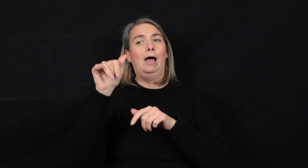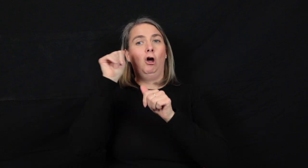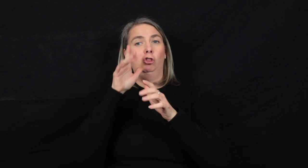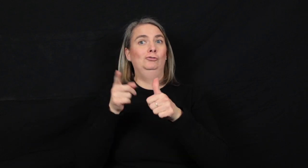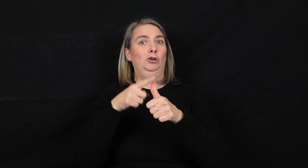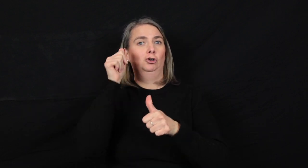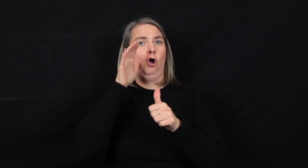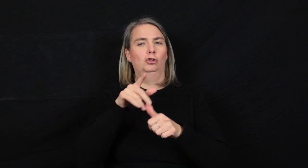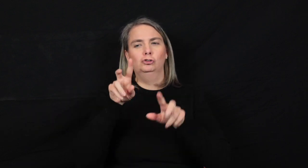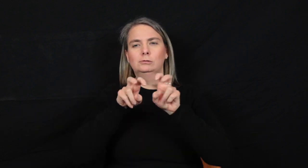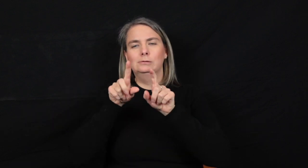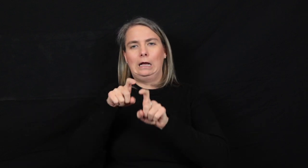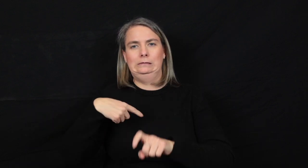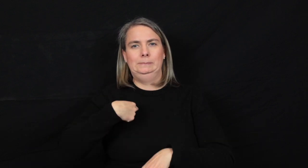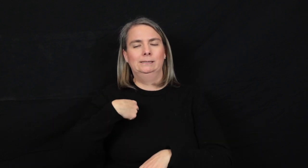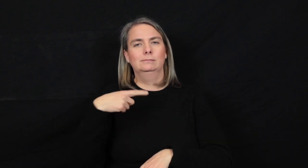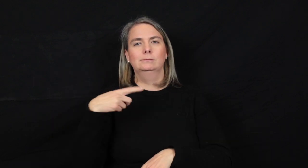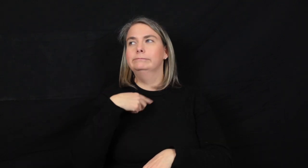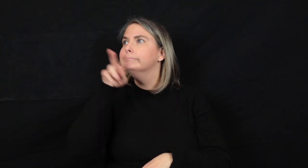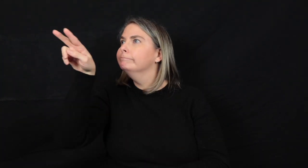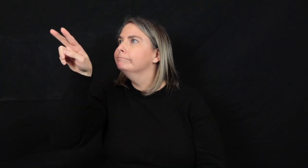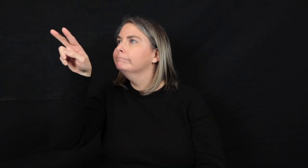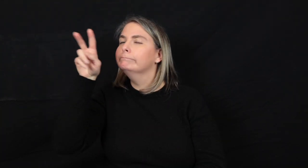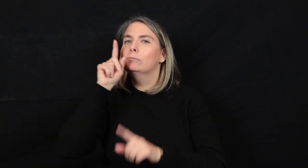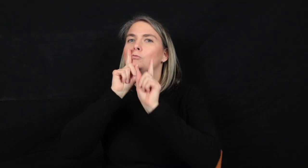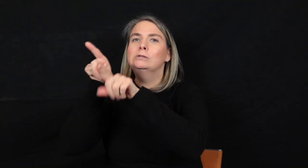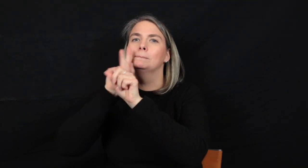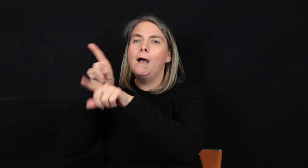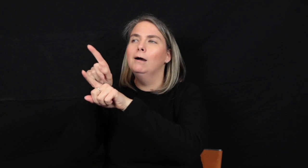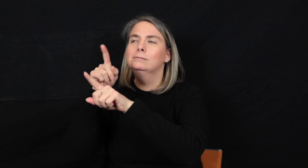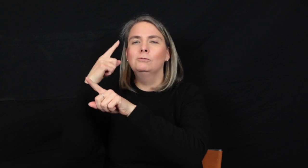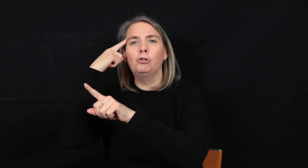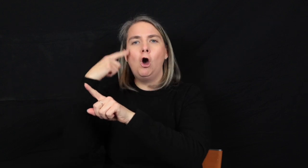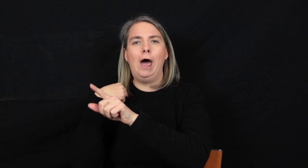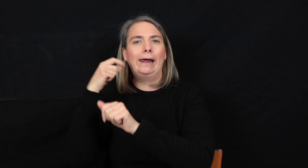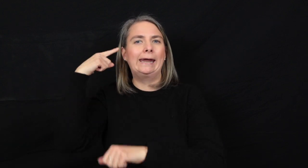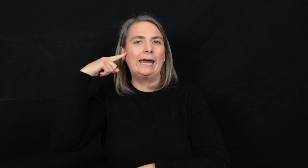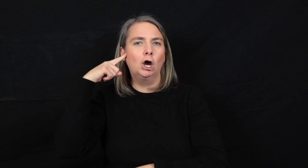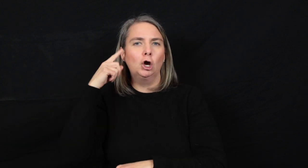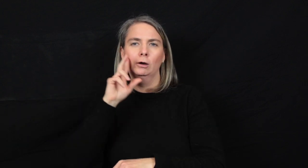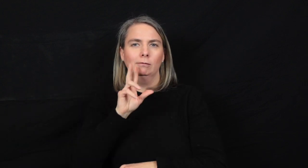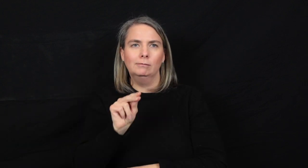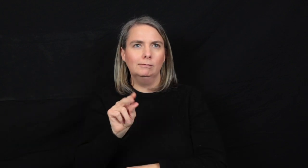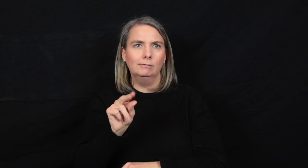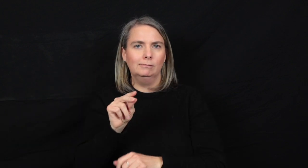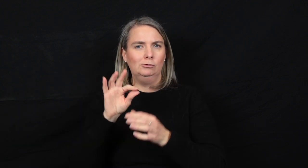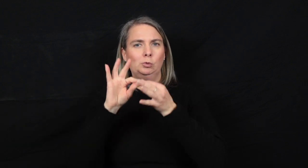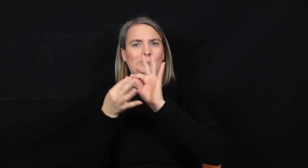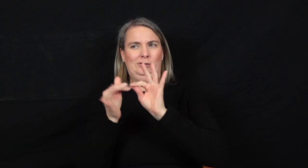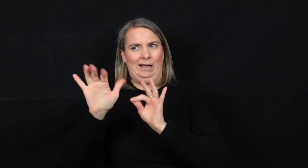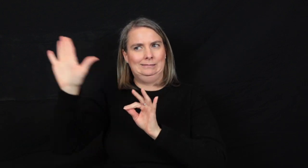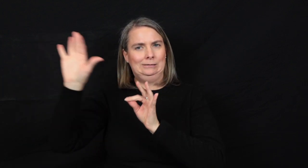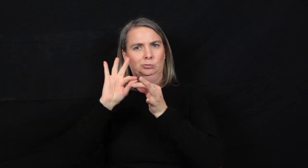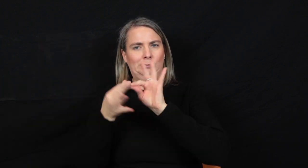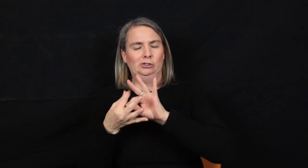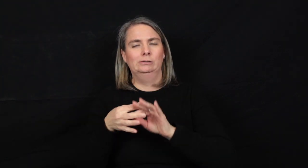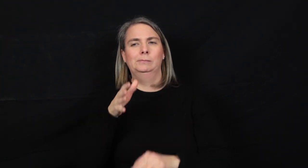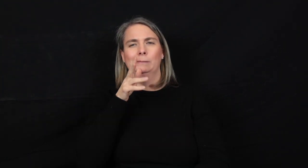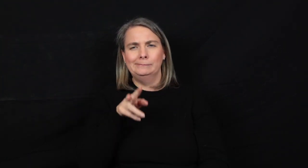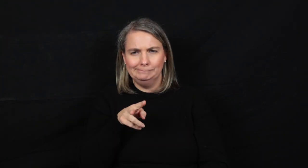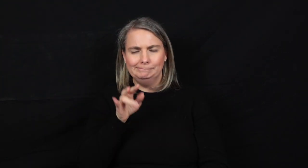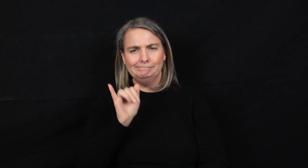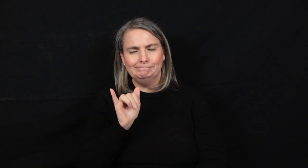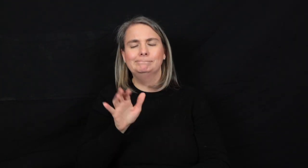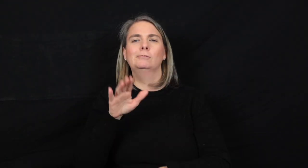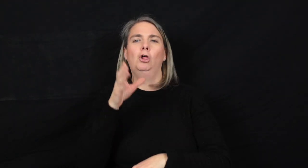The first audiologist thought I could hear from my responses. That turned out to be incorrect.